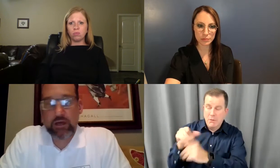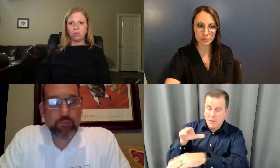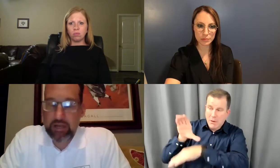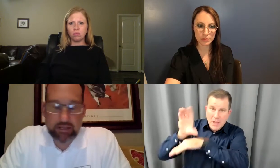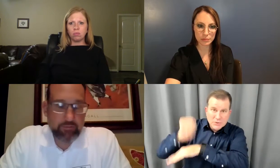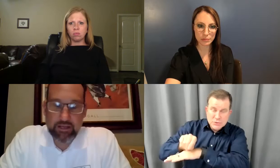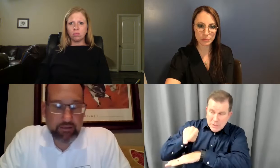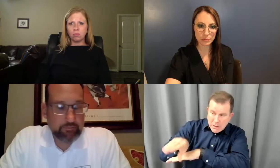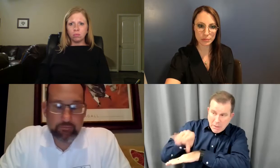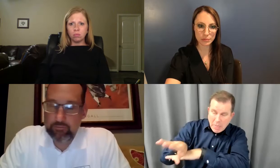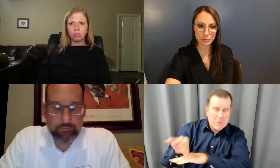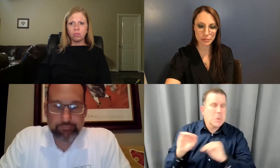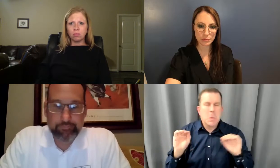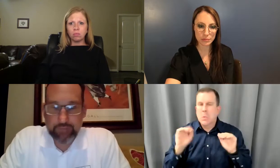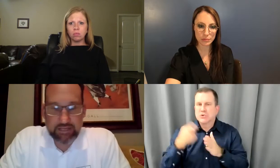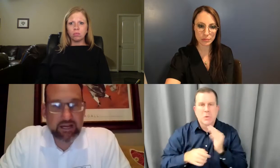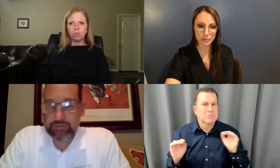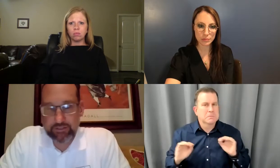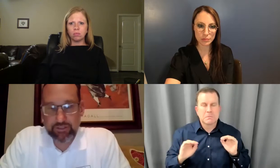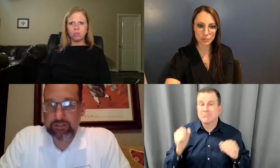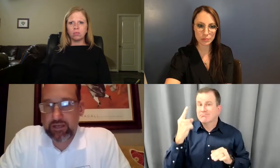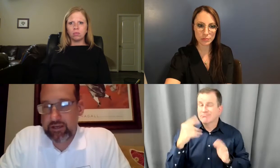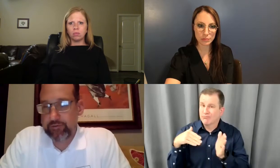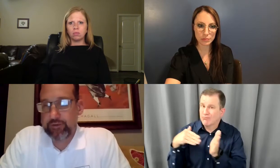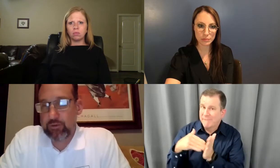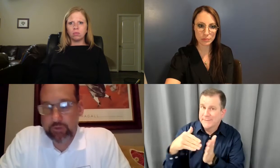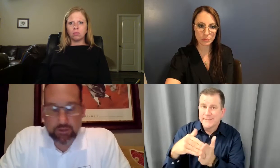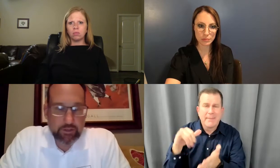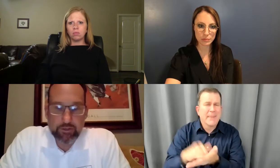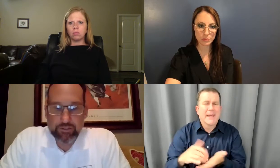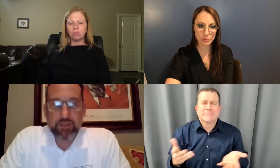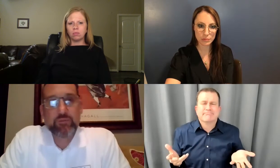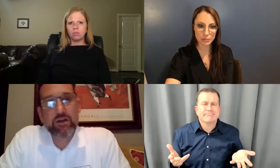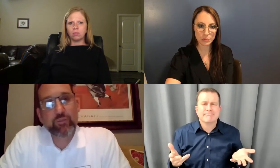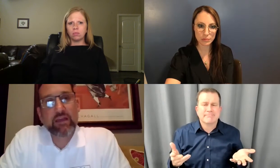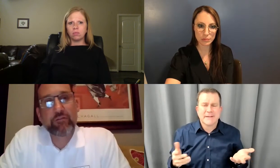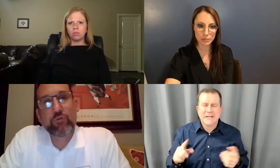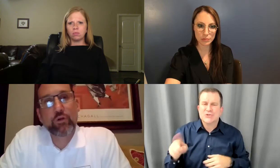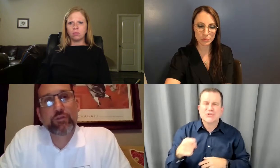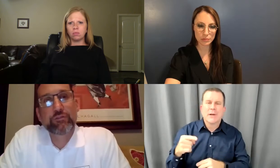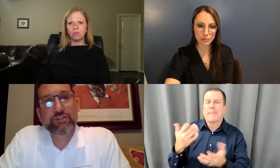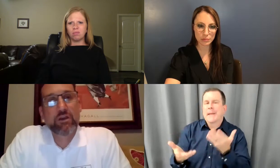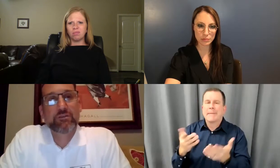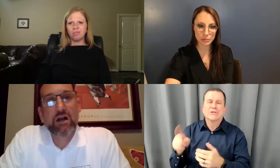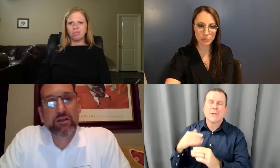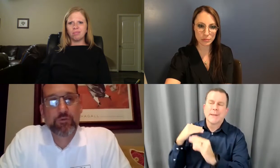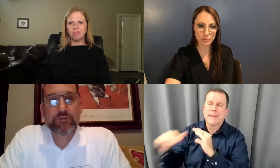so, many times that's just shooting emails back and forth, sharing some documents,